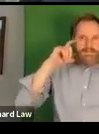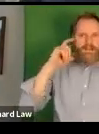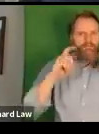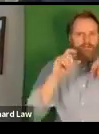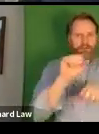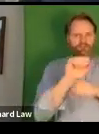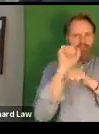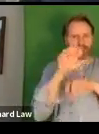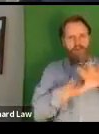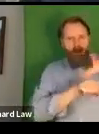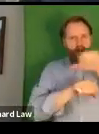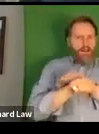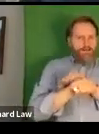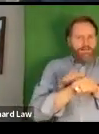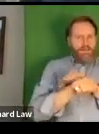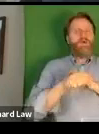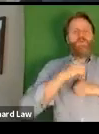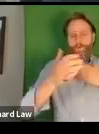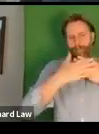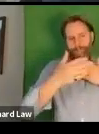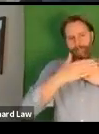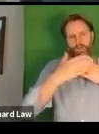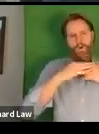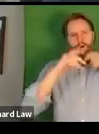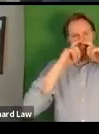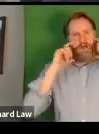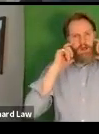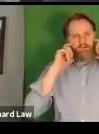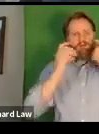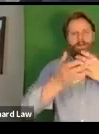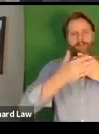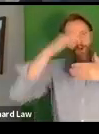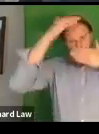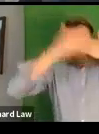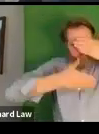demanding increases to face mask provision and also